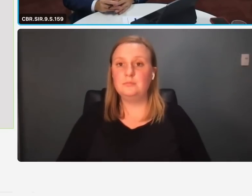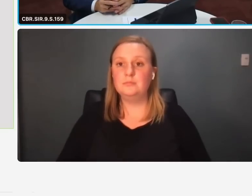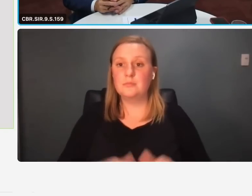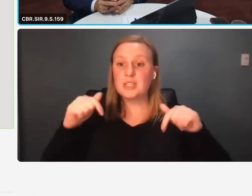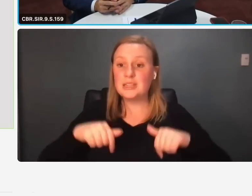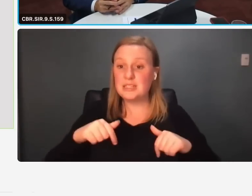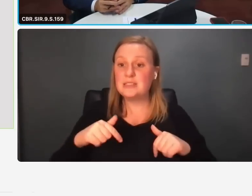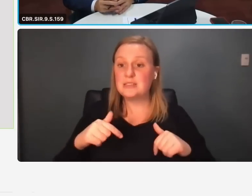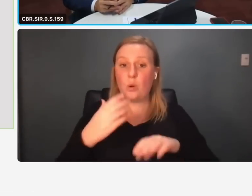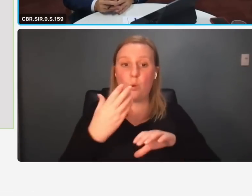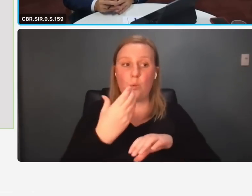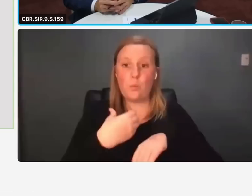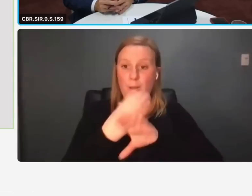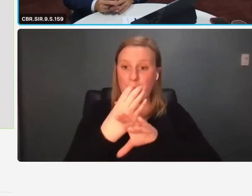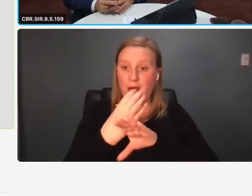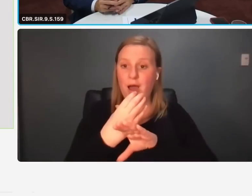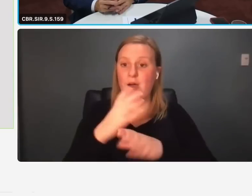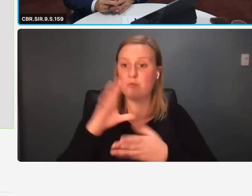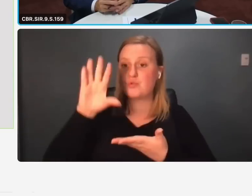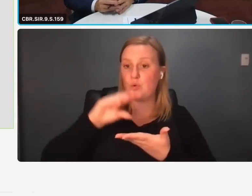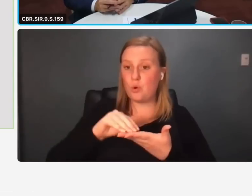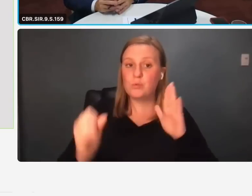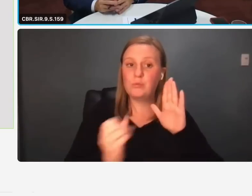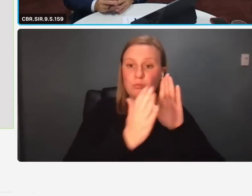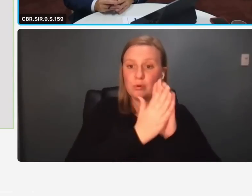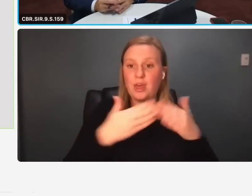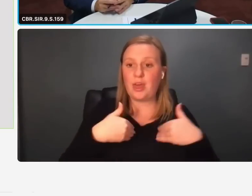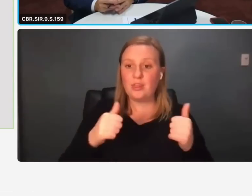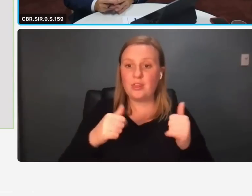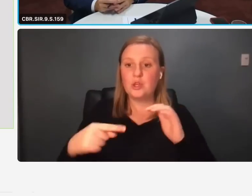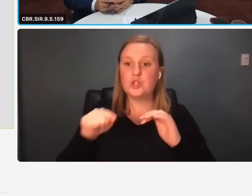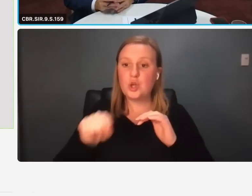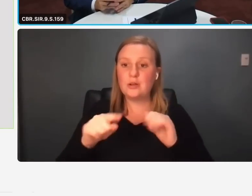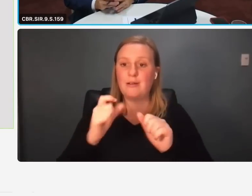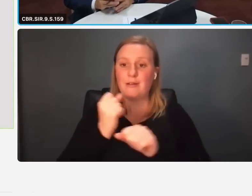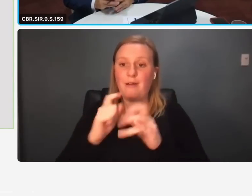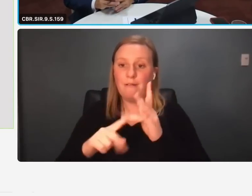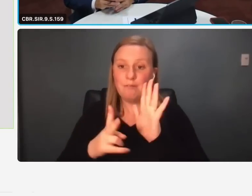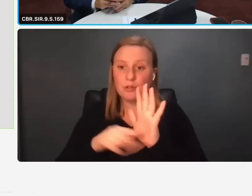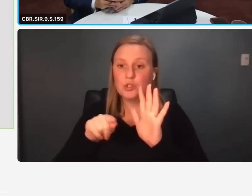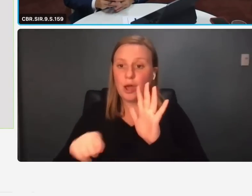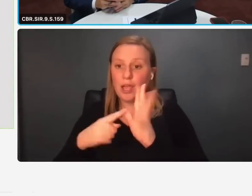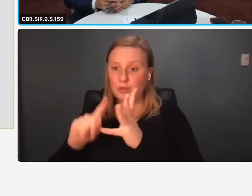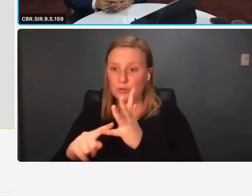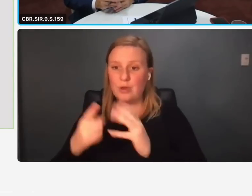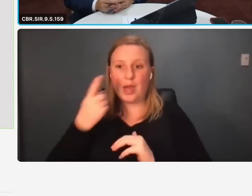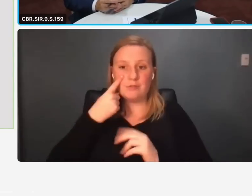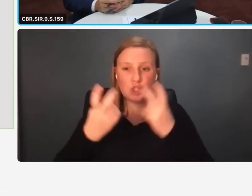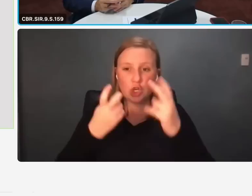available at health.gov.au. If you search for 'Aged care webinars' you'll be able to find it.